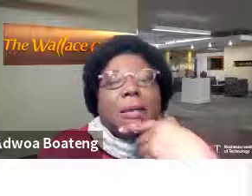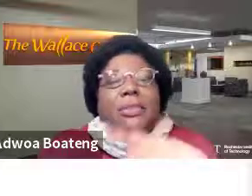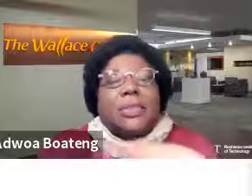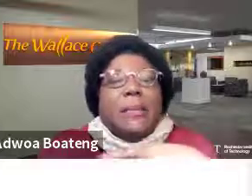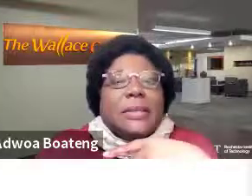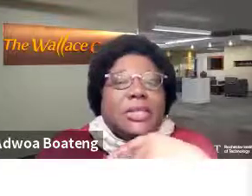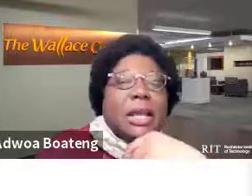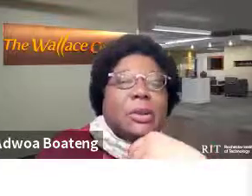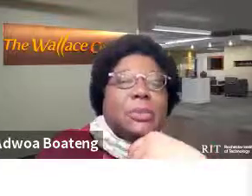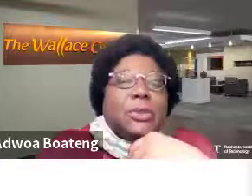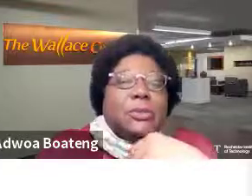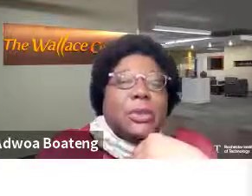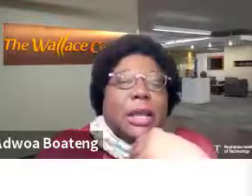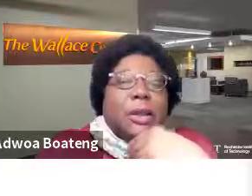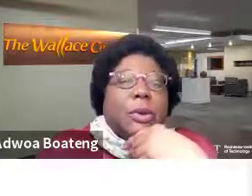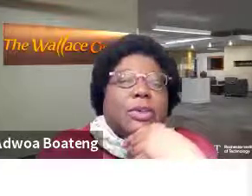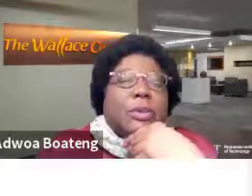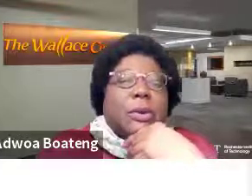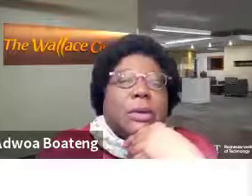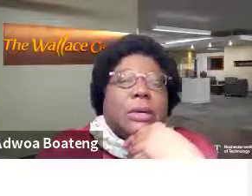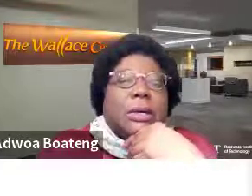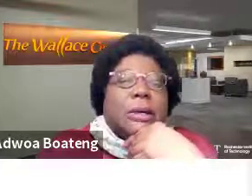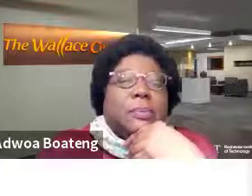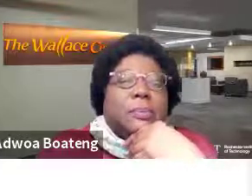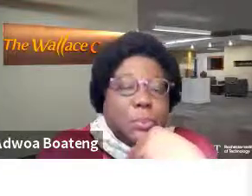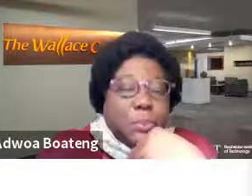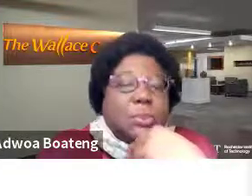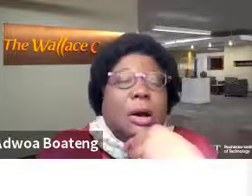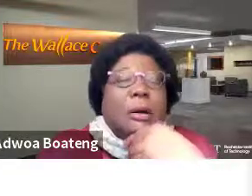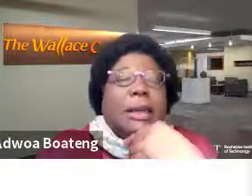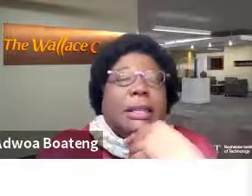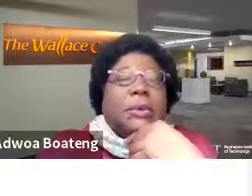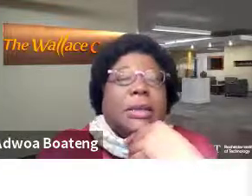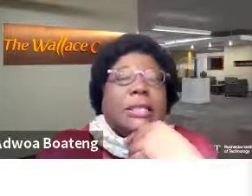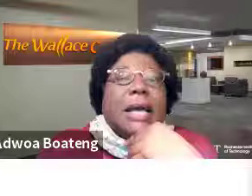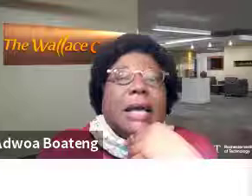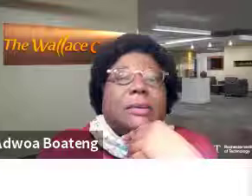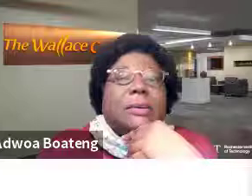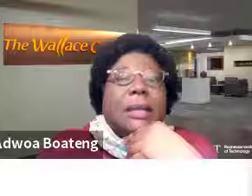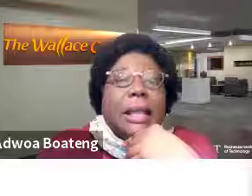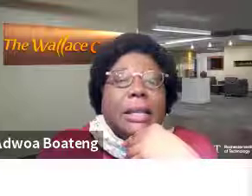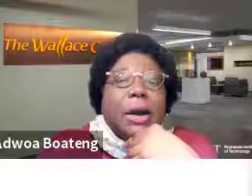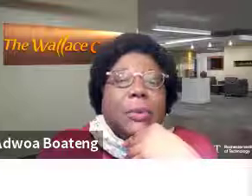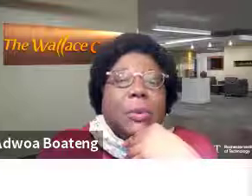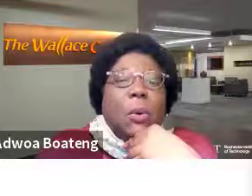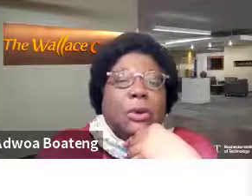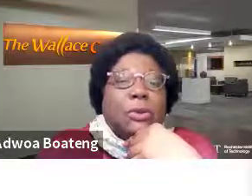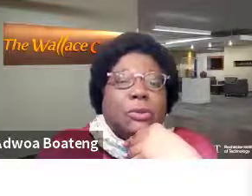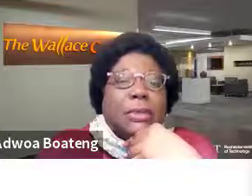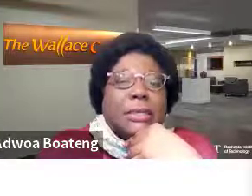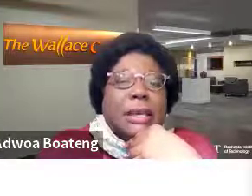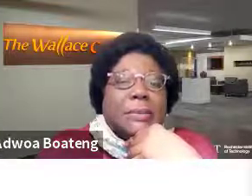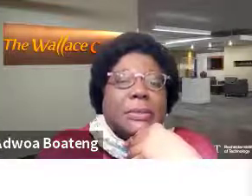Adwoa Boateng: Sorry about this. You got to put you gotta create your own login and create a title and help you walk you through the steps.